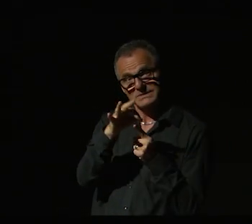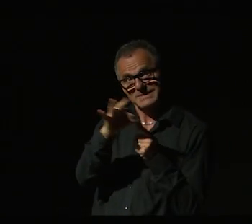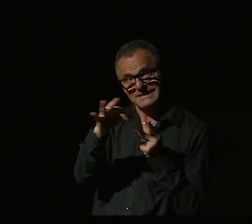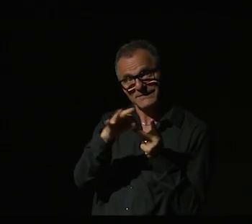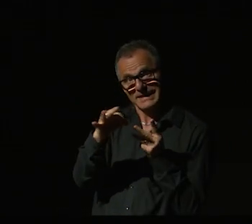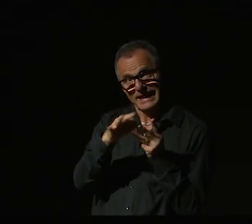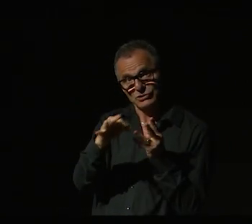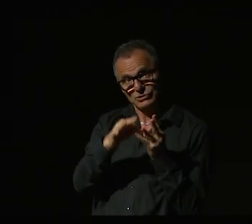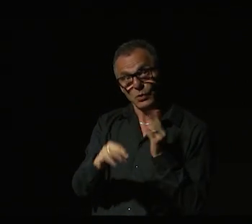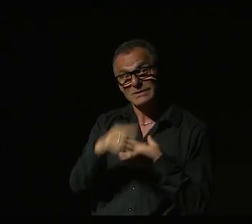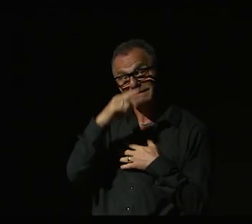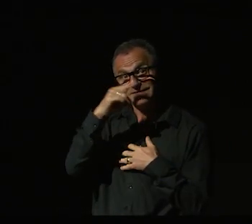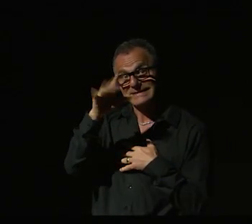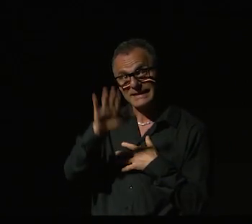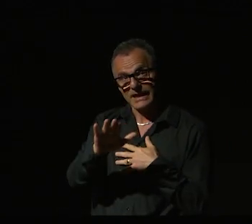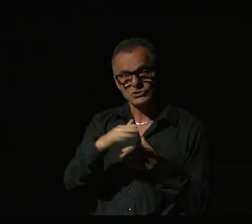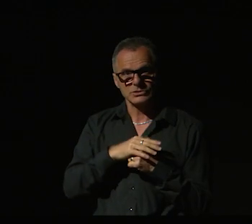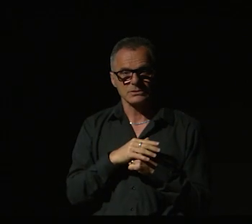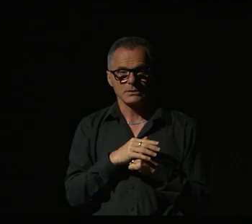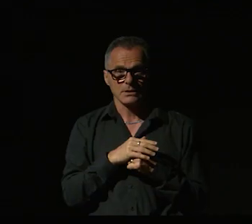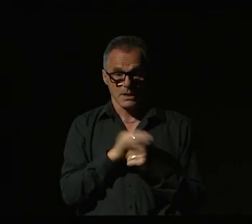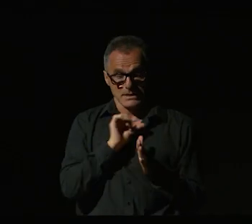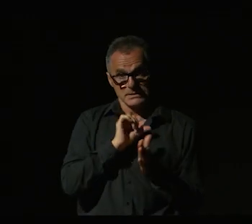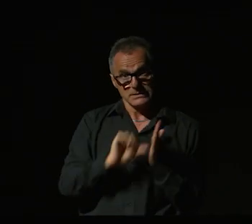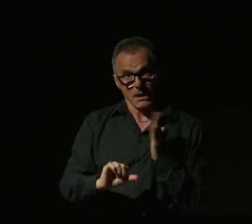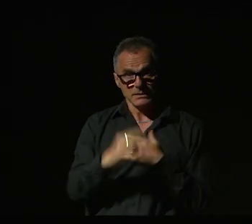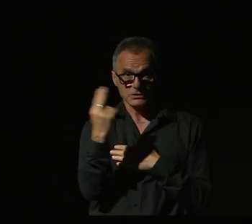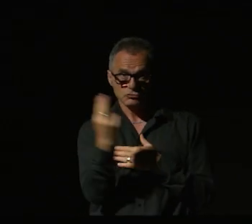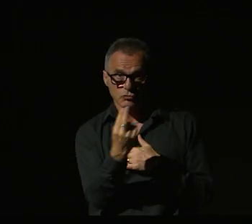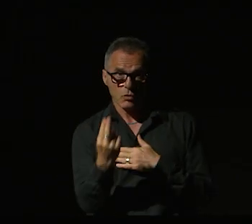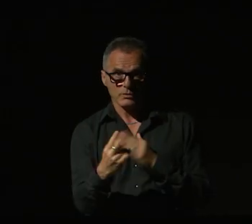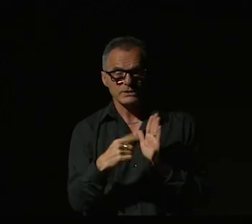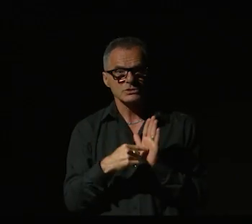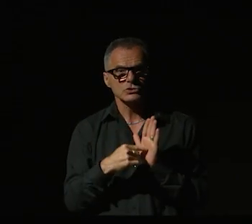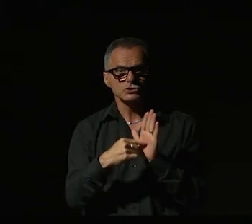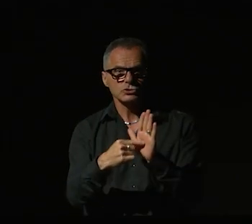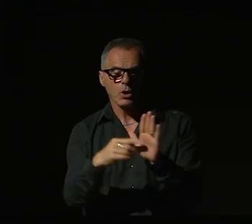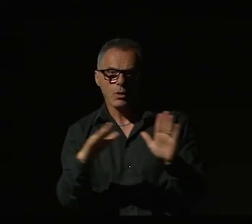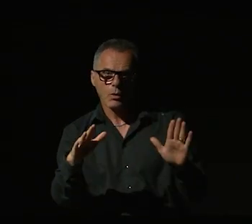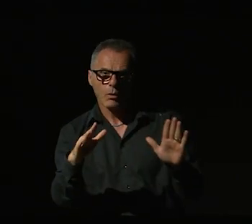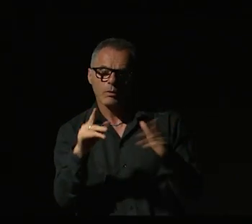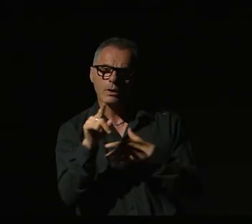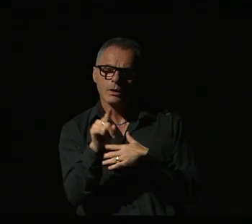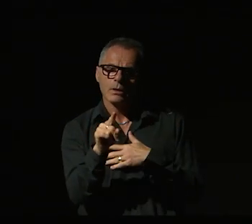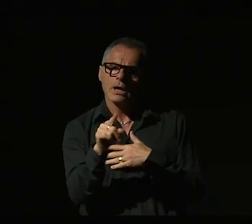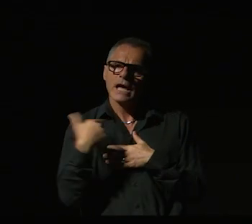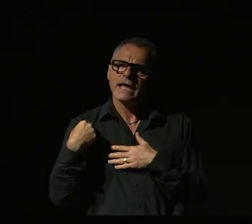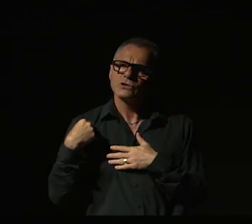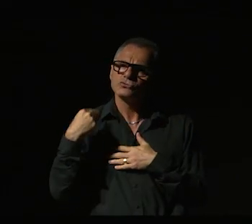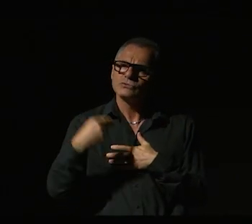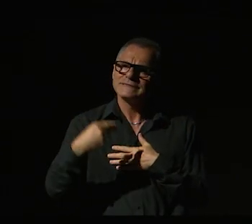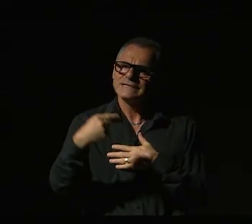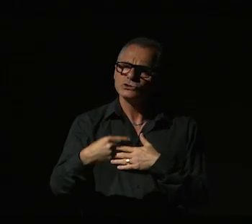Initial conceptual drawings made by Annibale show an evolution from more traditional 'quadri riportati',